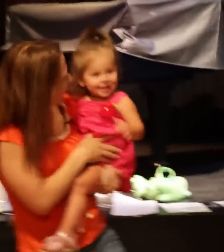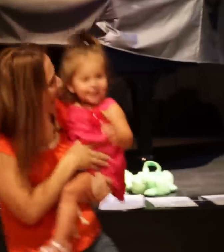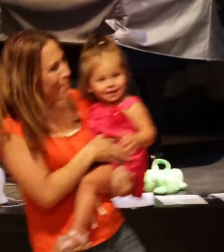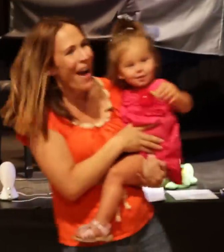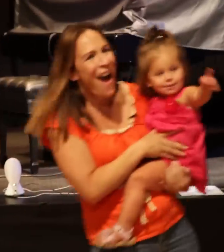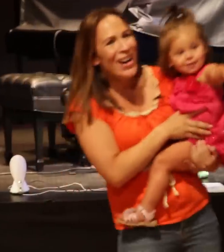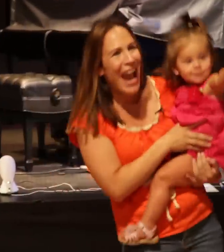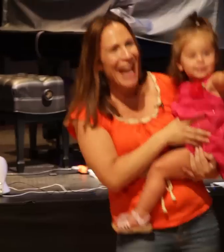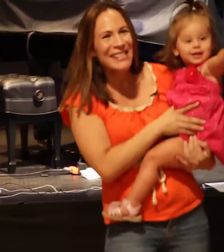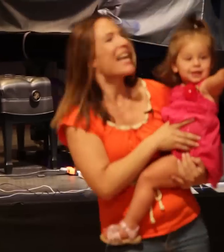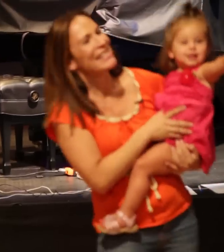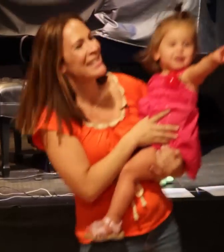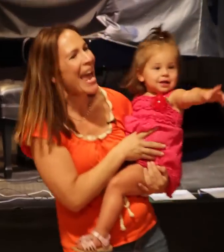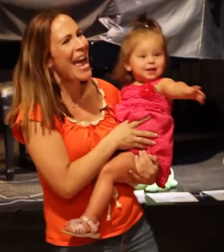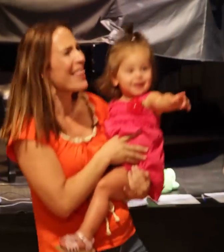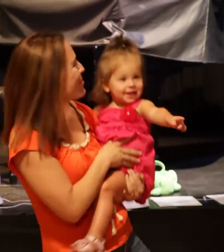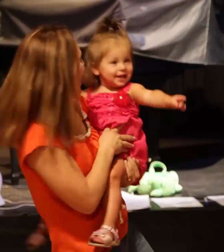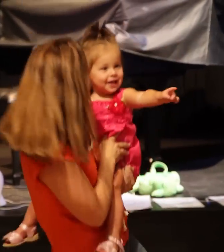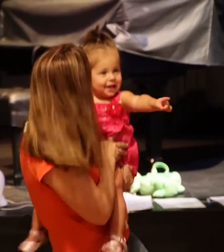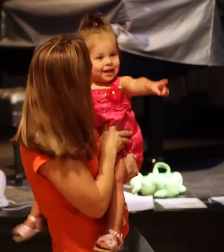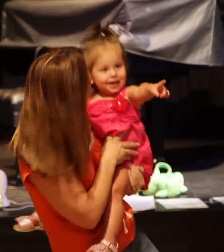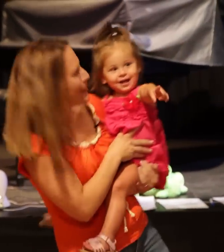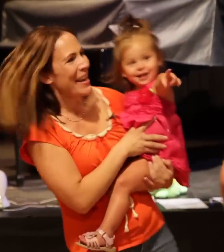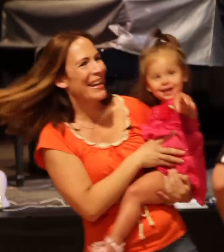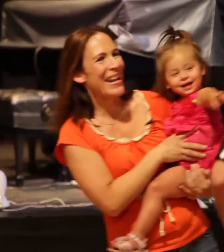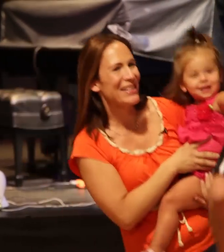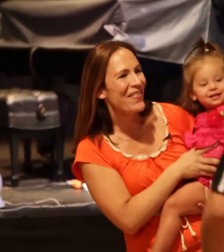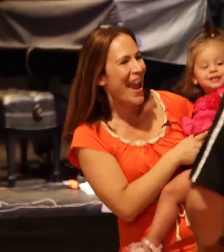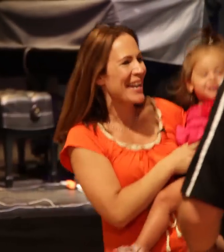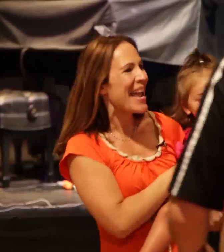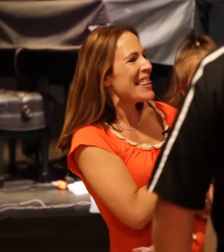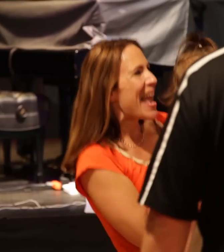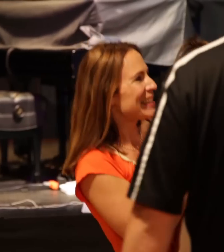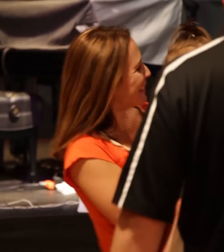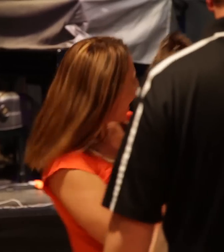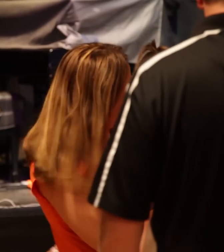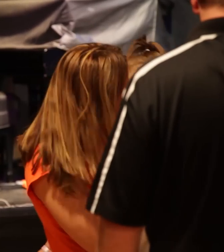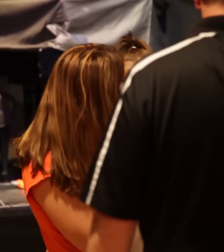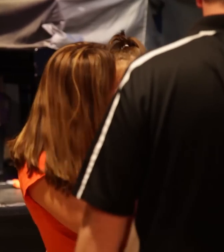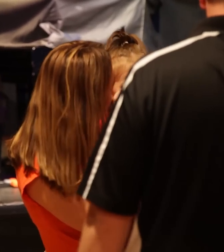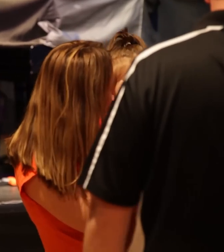Let's clap our hands Daddy! [COOING HAPPILY] Let's celebrate I'm your biggest fan Can I take your picture? Can we take a picture?